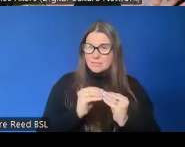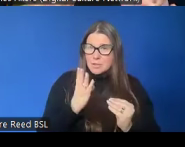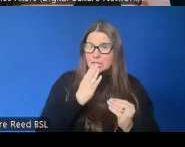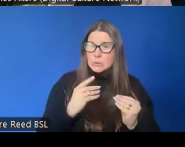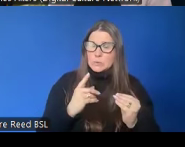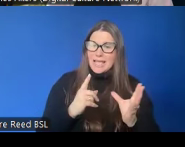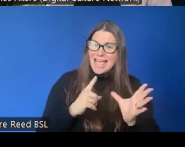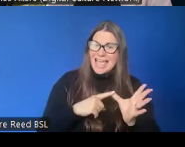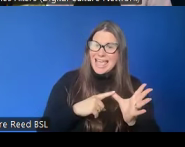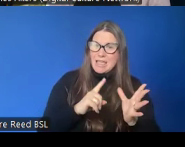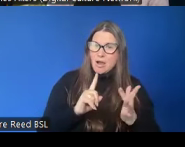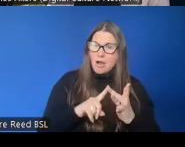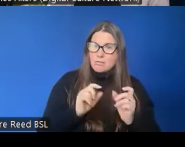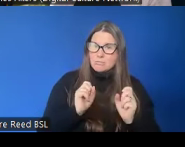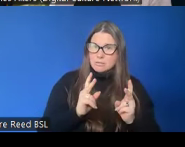Really cool way of using data in that way.